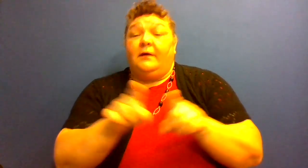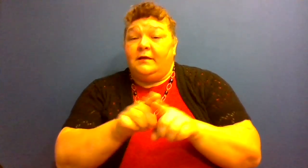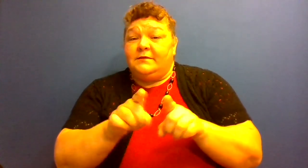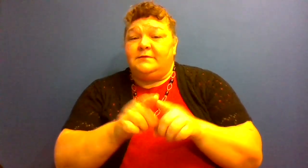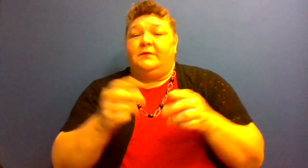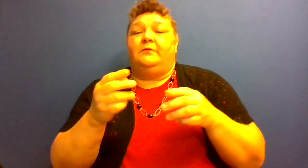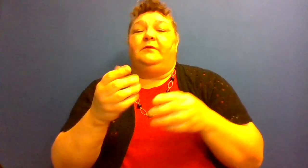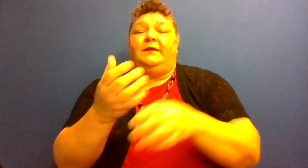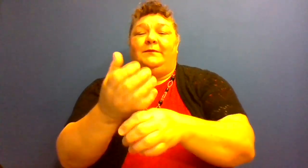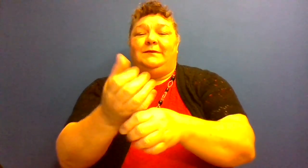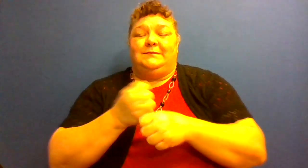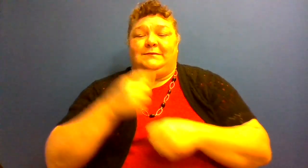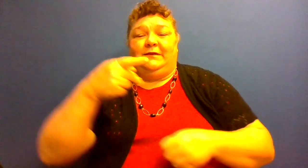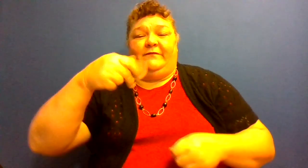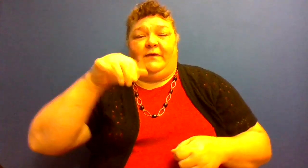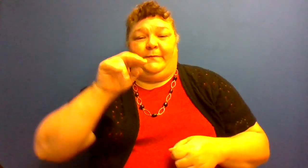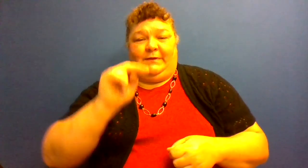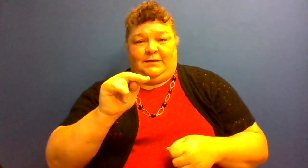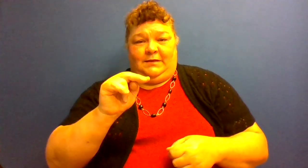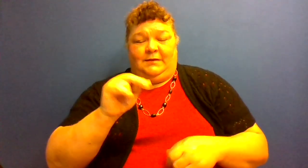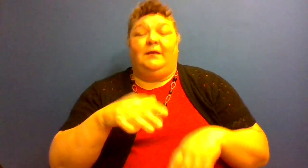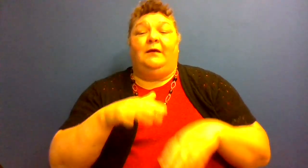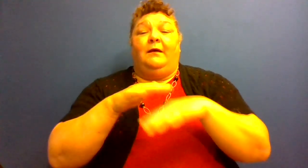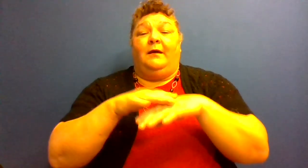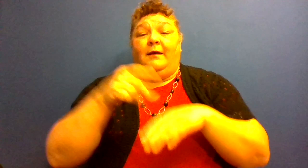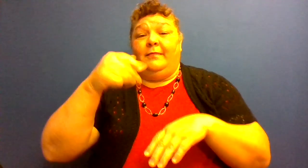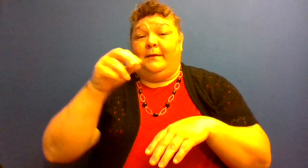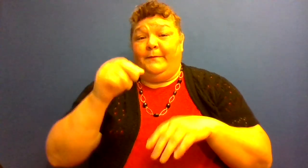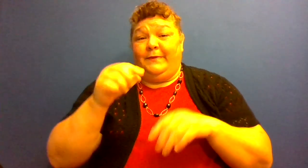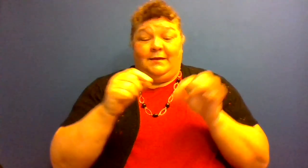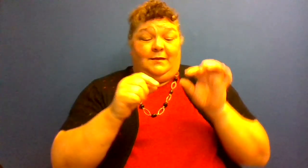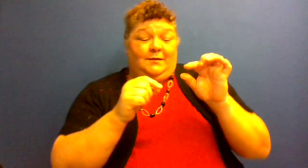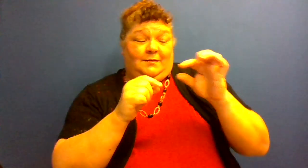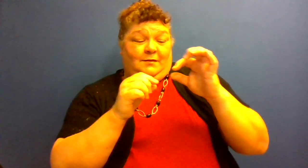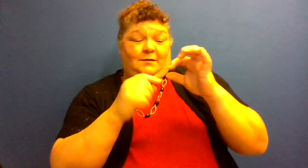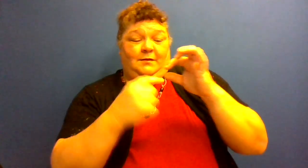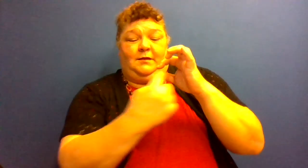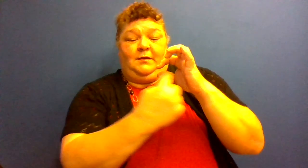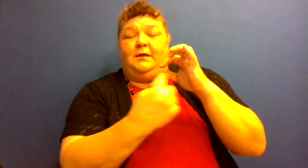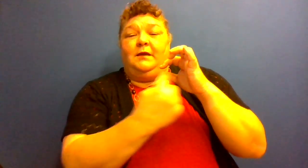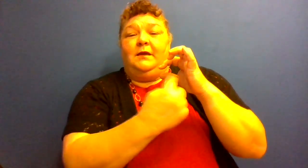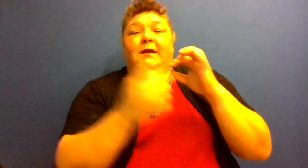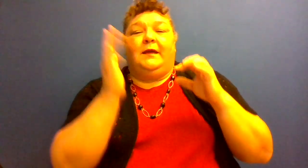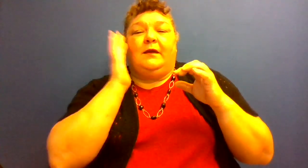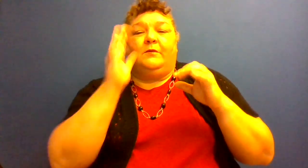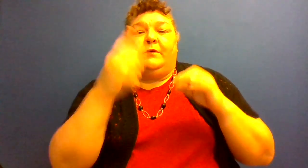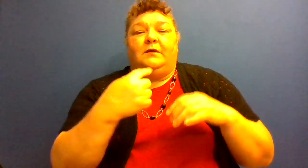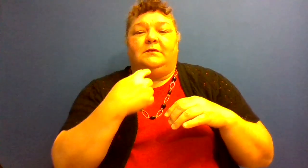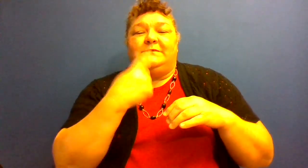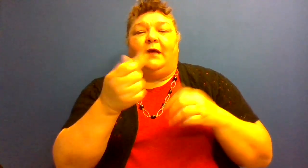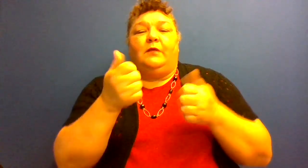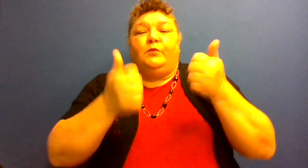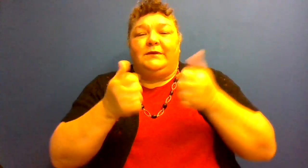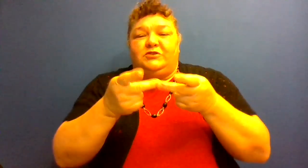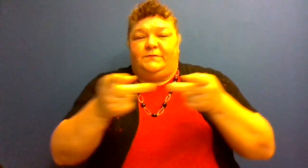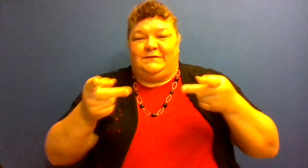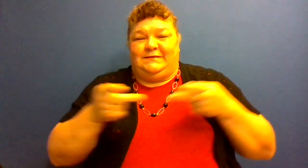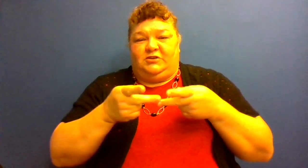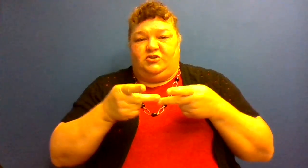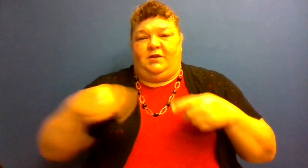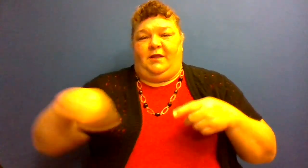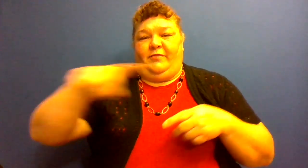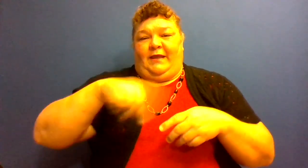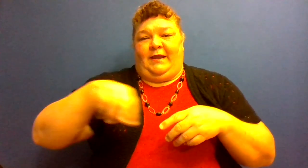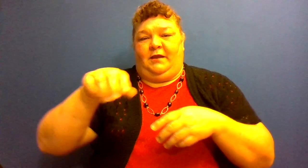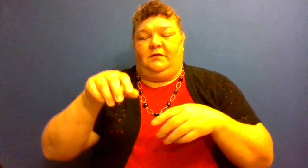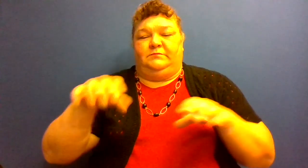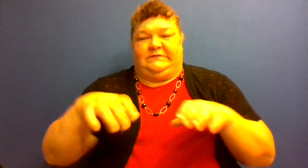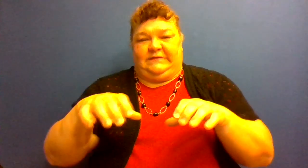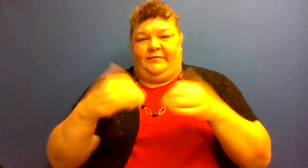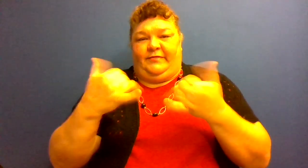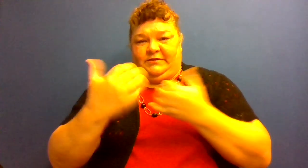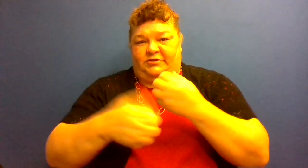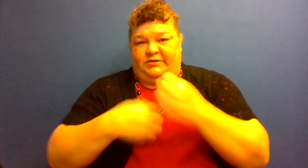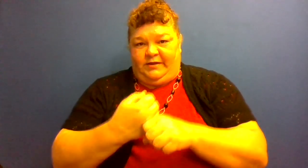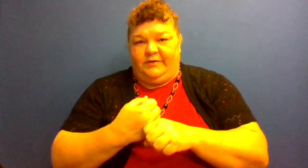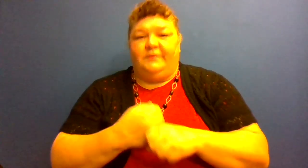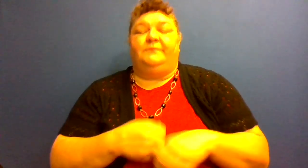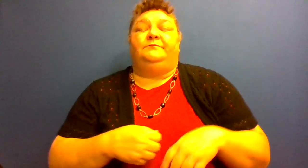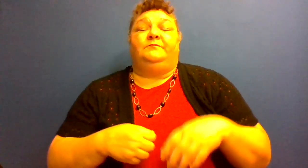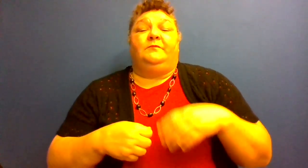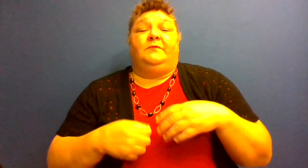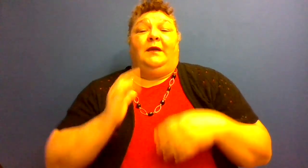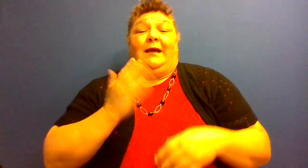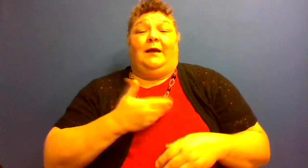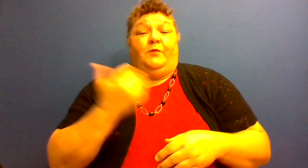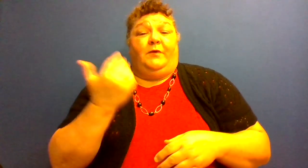They will also receive a pin that will indicate which position they held this year.